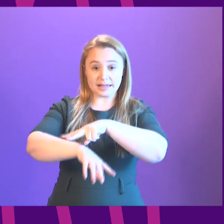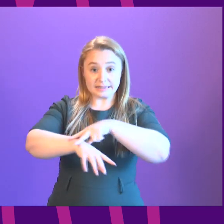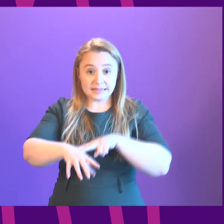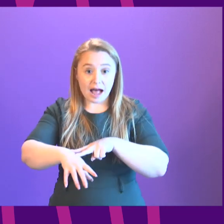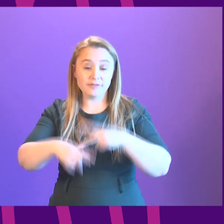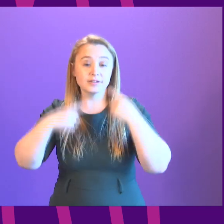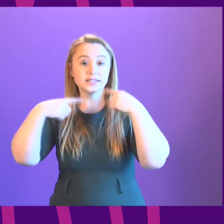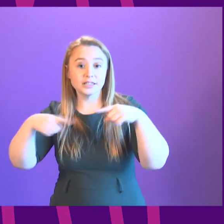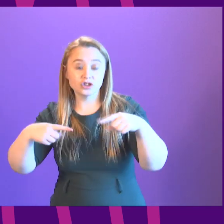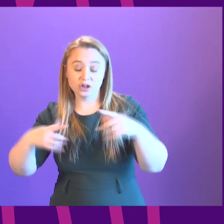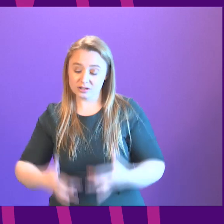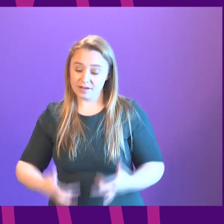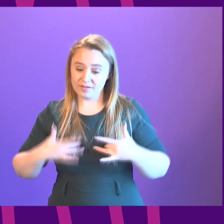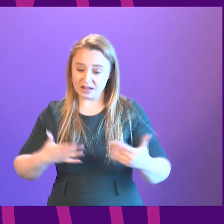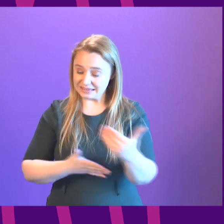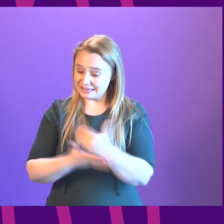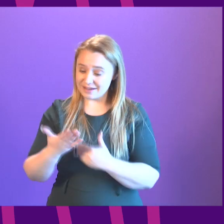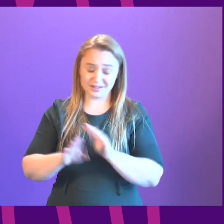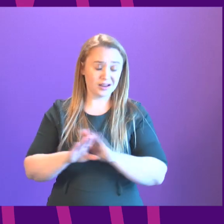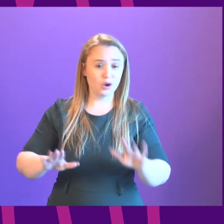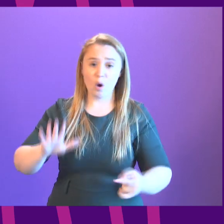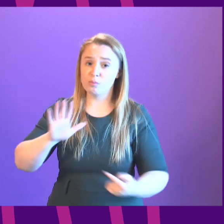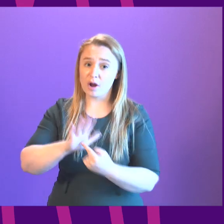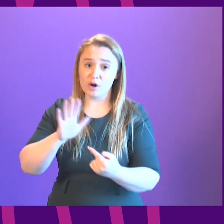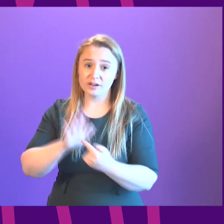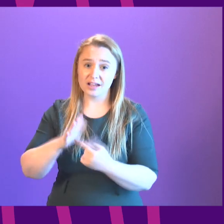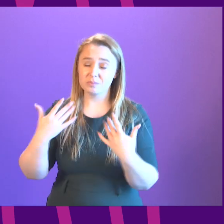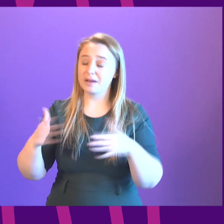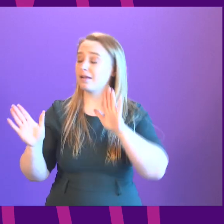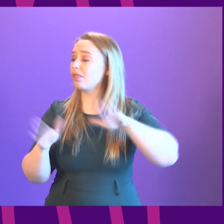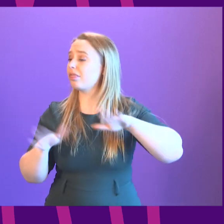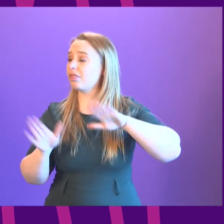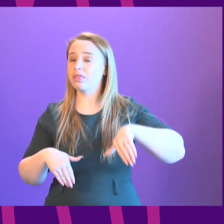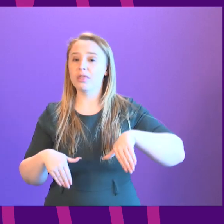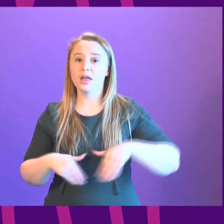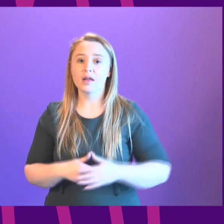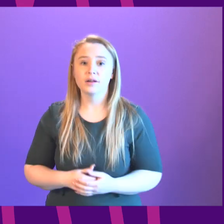their safety has not been prioritised during the pandemic and that, at the very least,